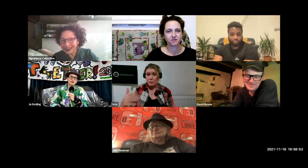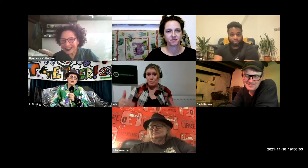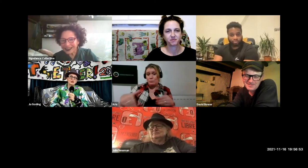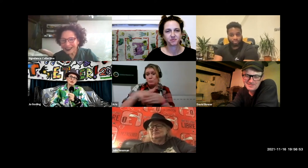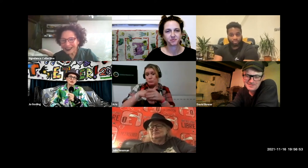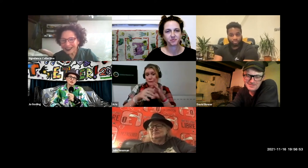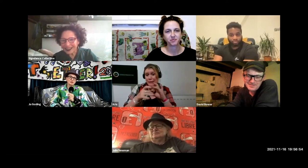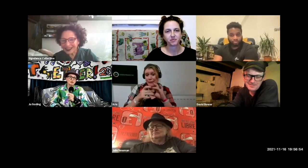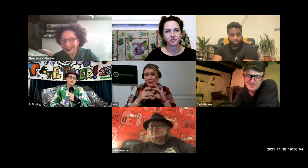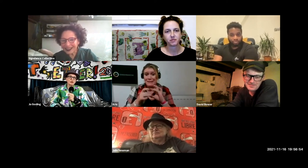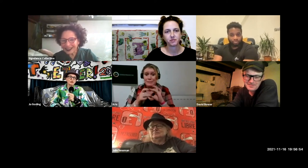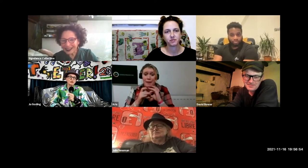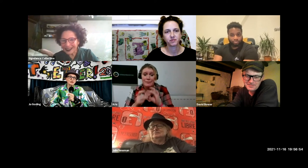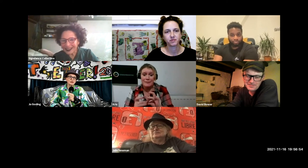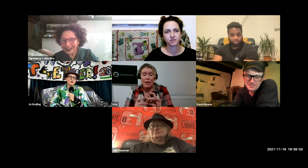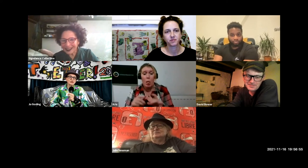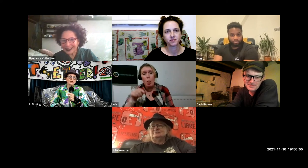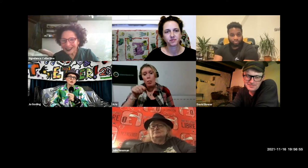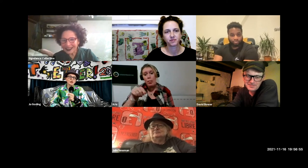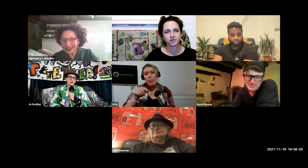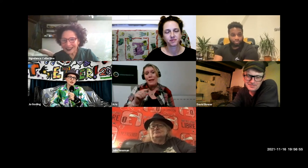a